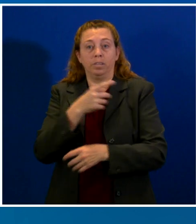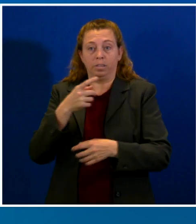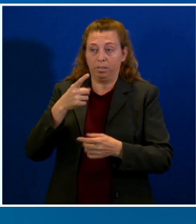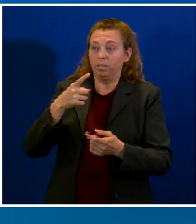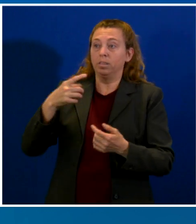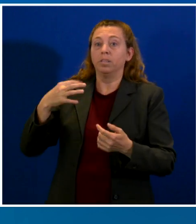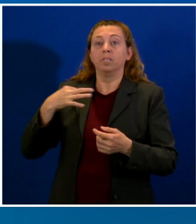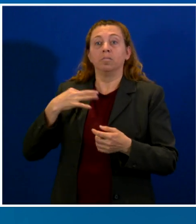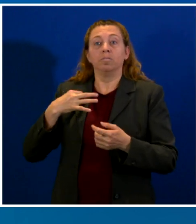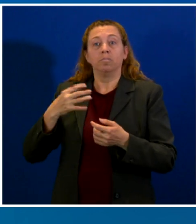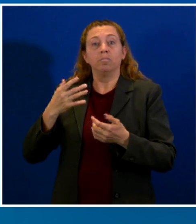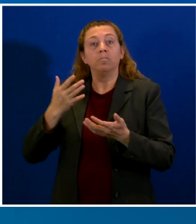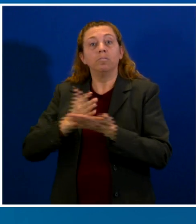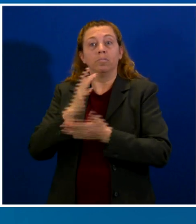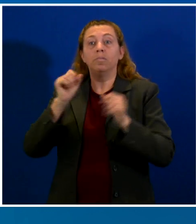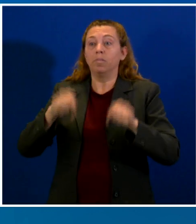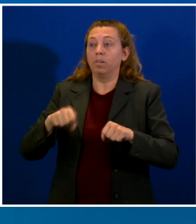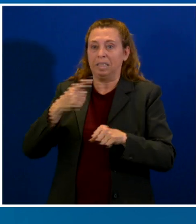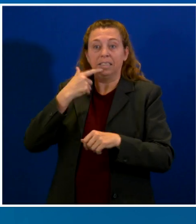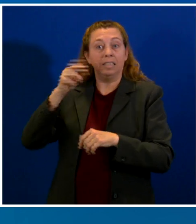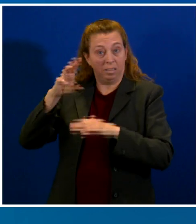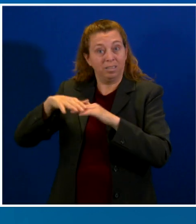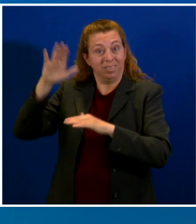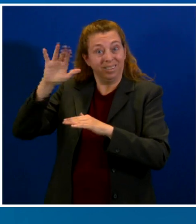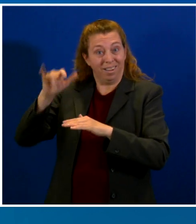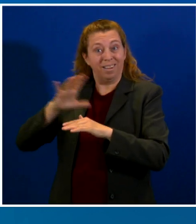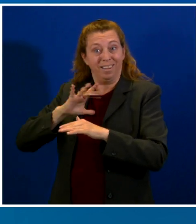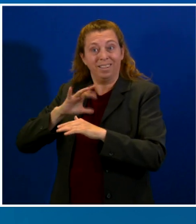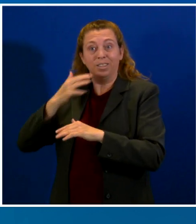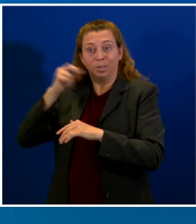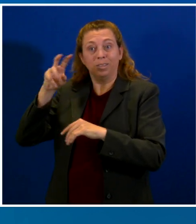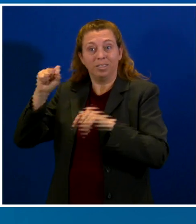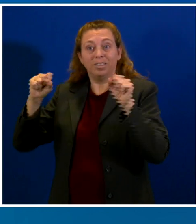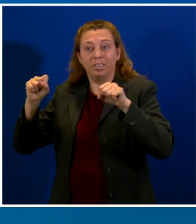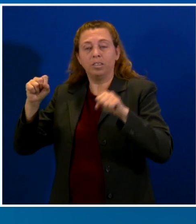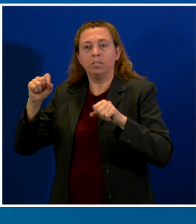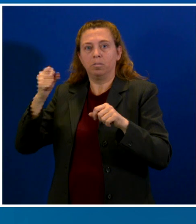we've seen an uptick in the rate of positive covid-19 cases in